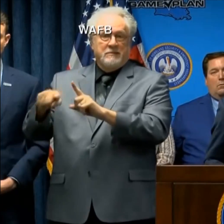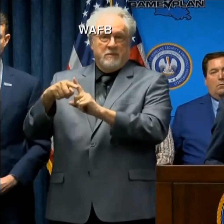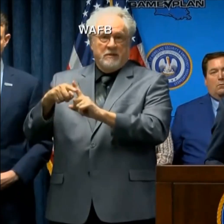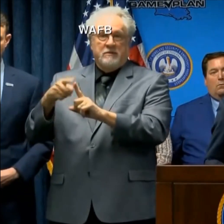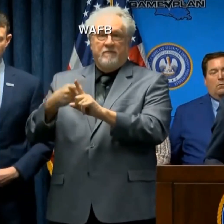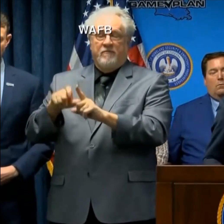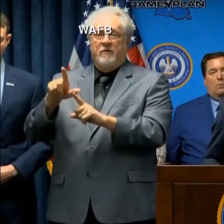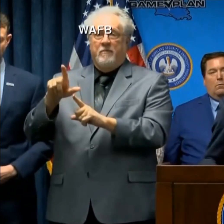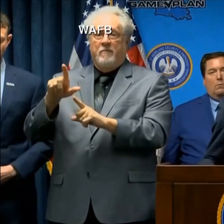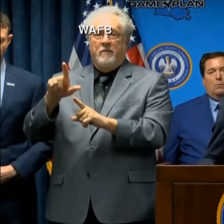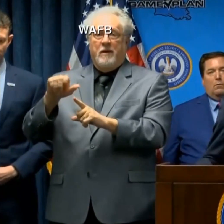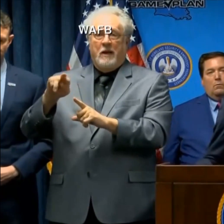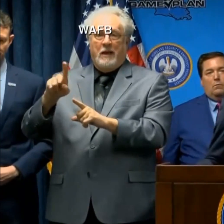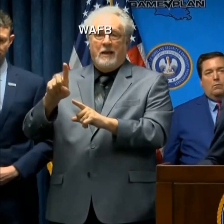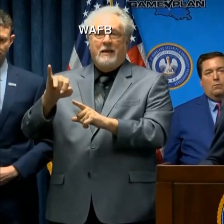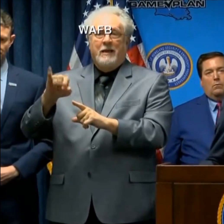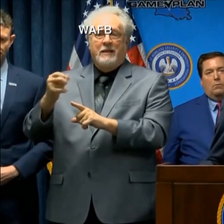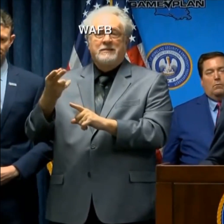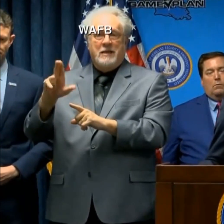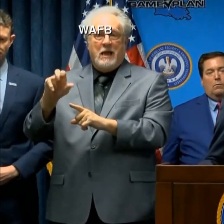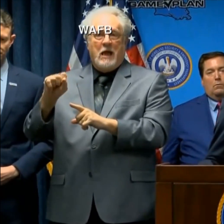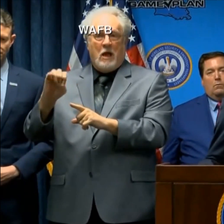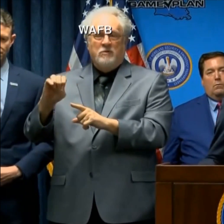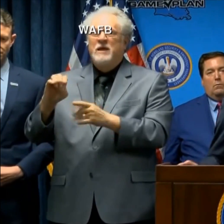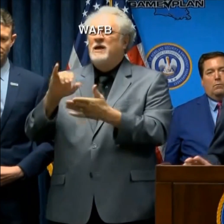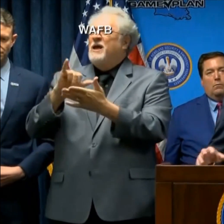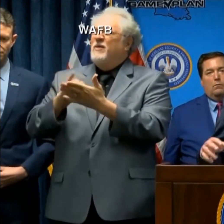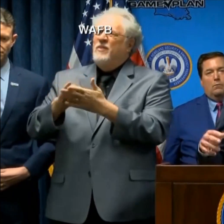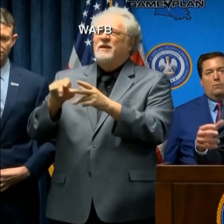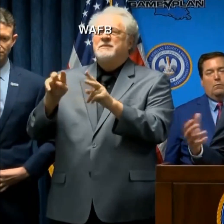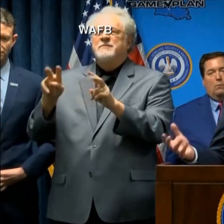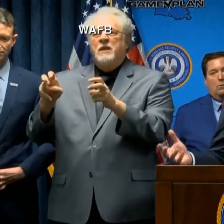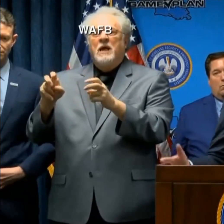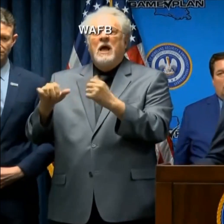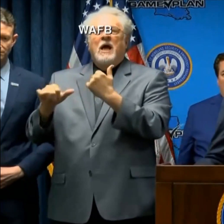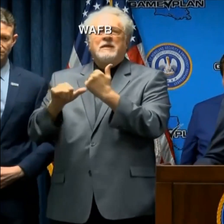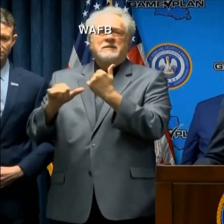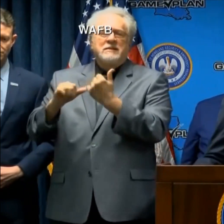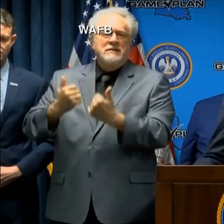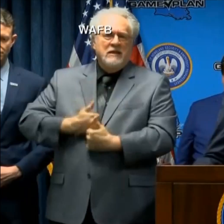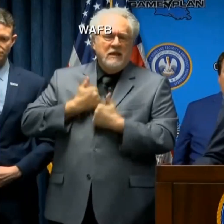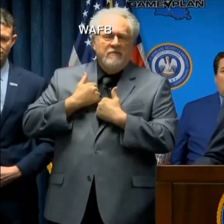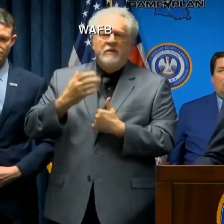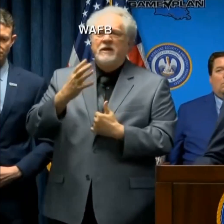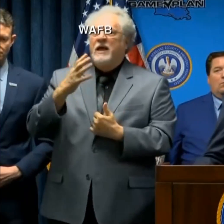House which is a facility that is a combination of assisted living and also